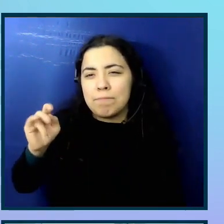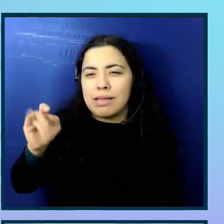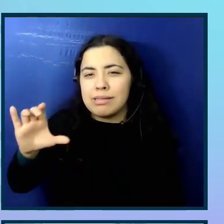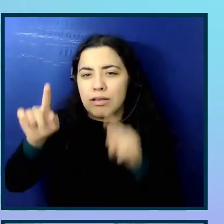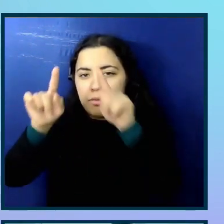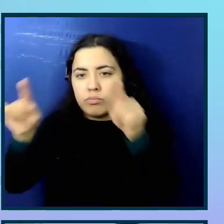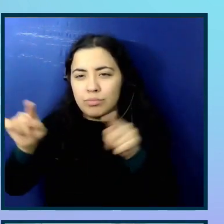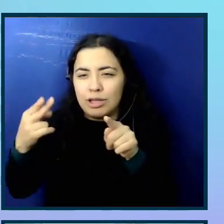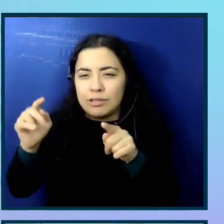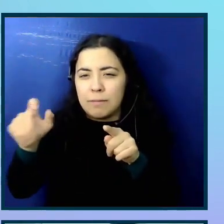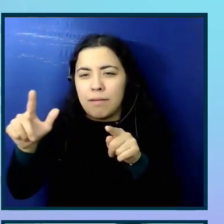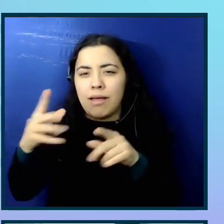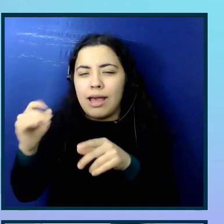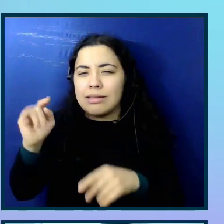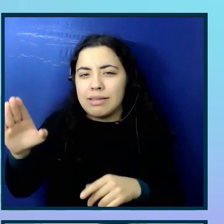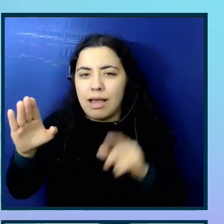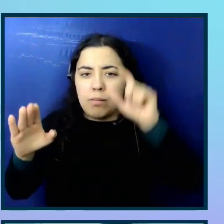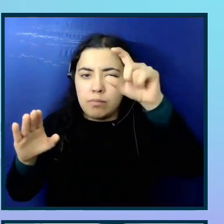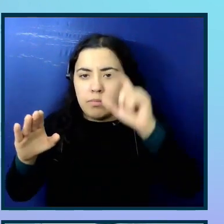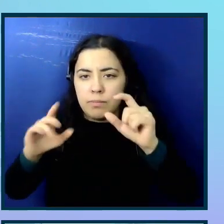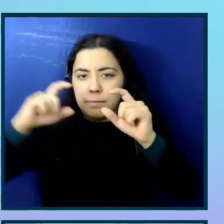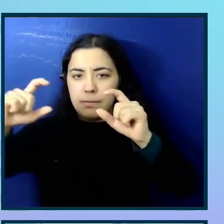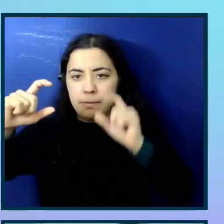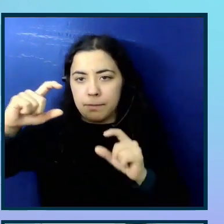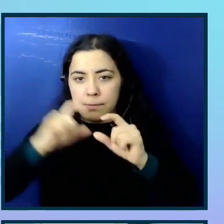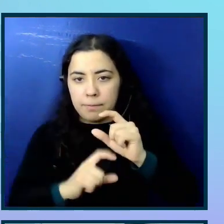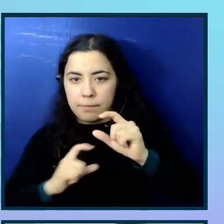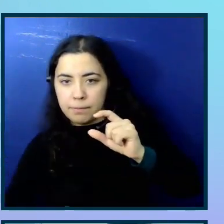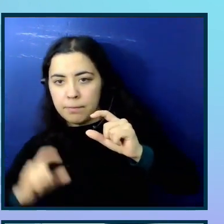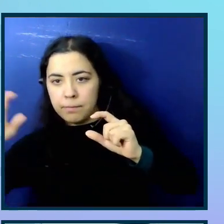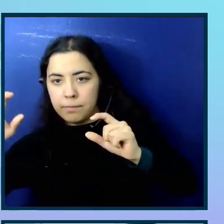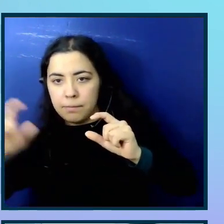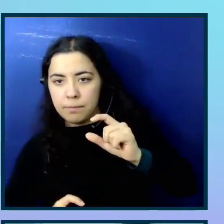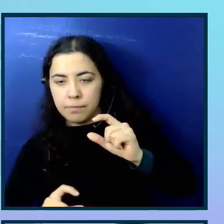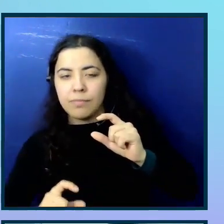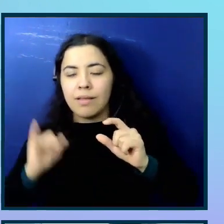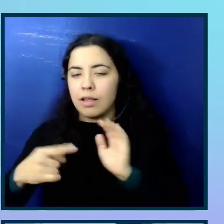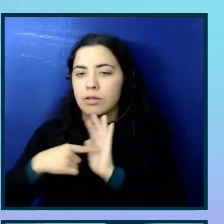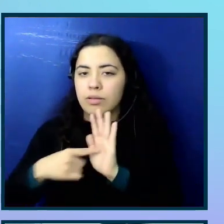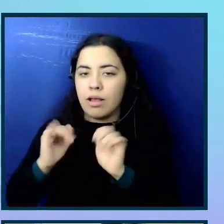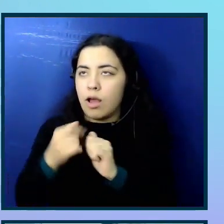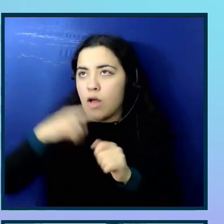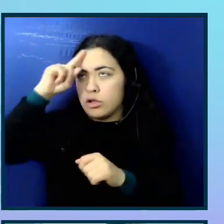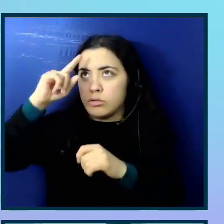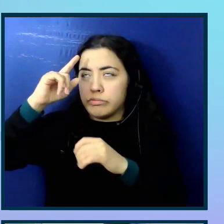as well as a tab order, kind of like mocked up on it, just to sort of highlight and demonstrate how we were thinking through structurally